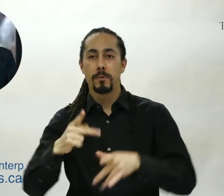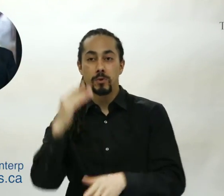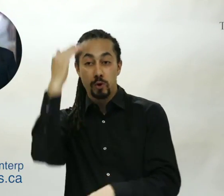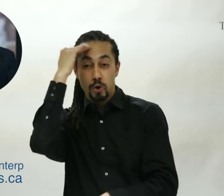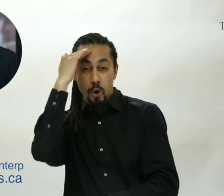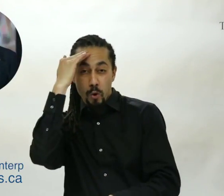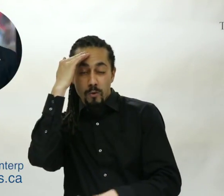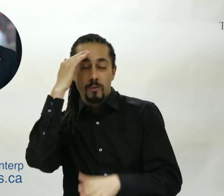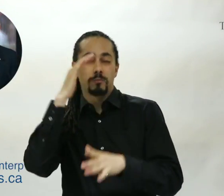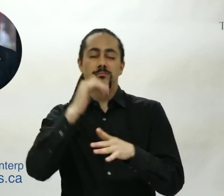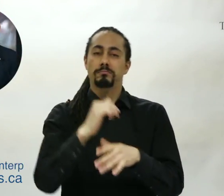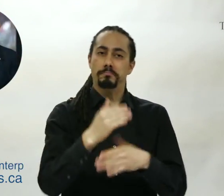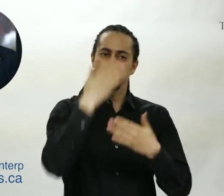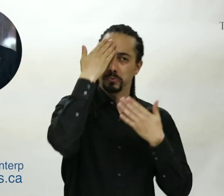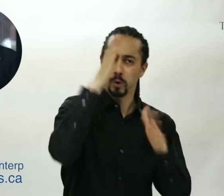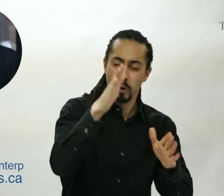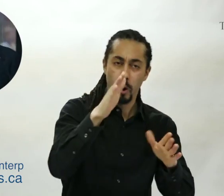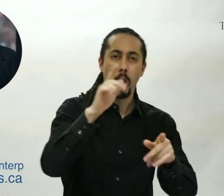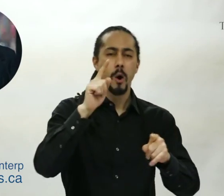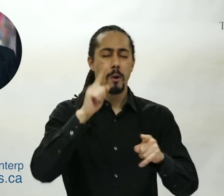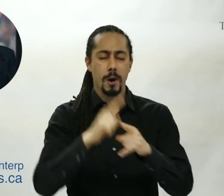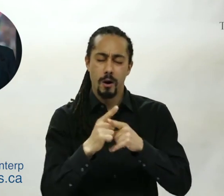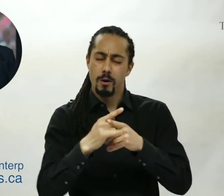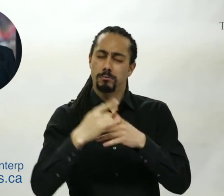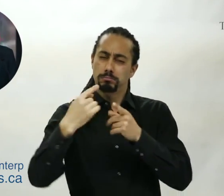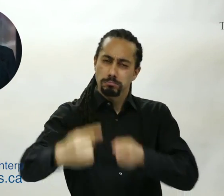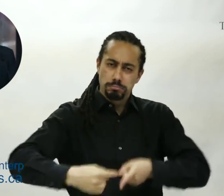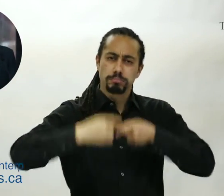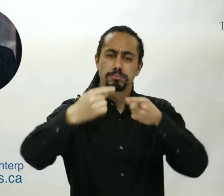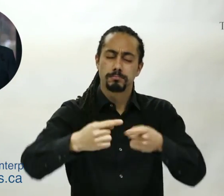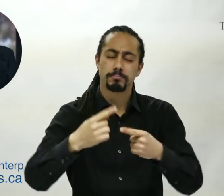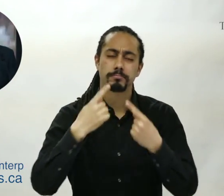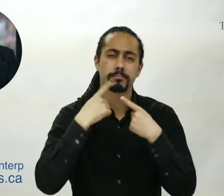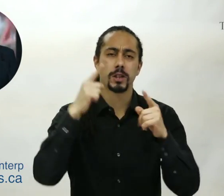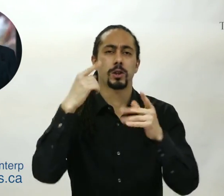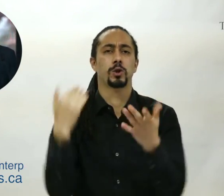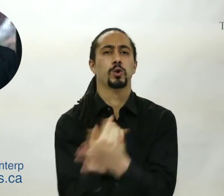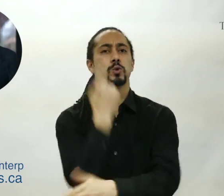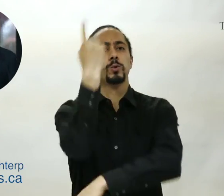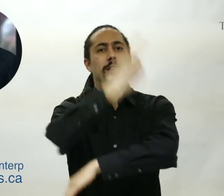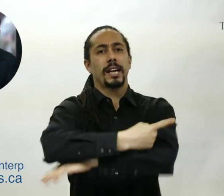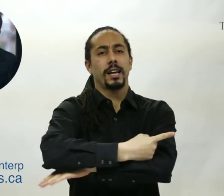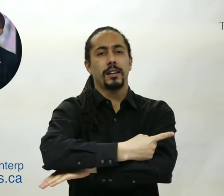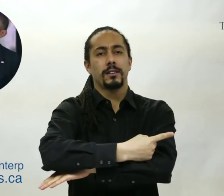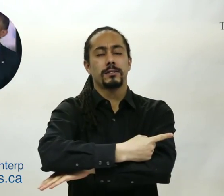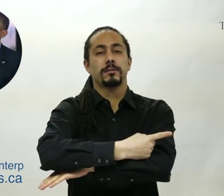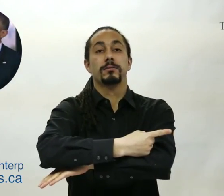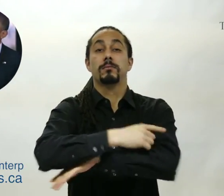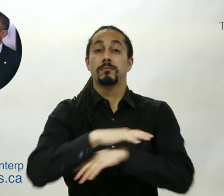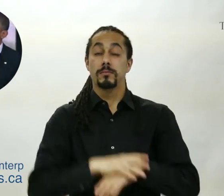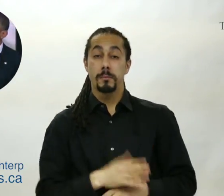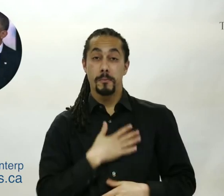known and unknown, to see the dawn of a new day. Michelle and I are beneficiaries of that struggle.